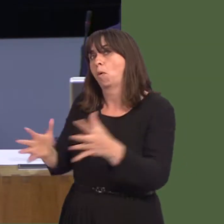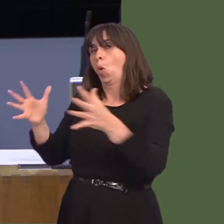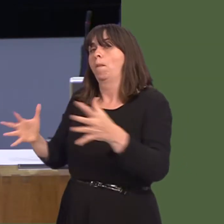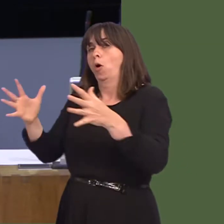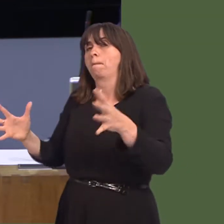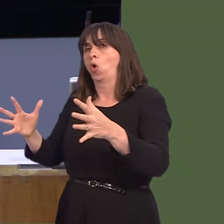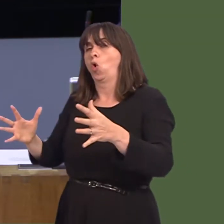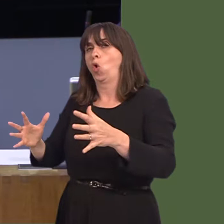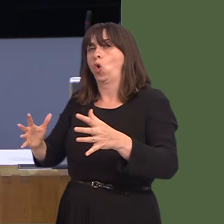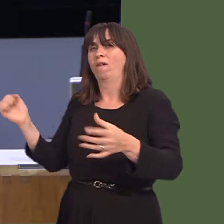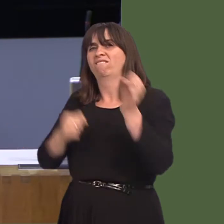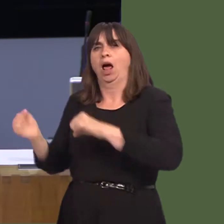South Wales Police force.